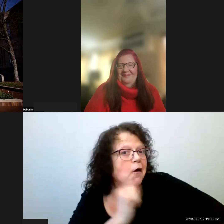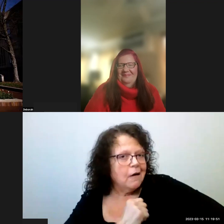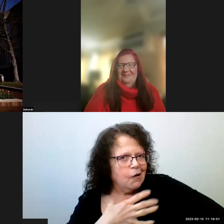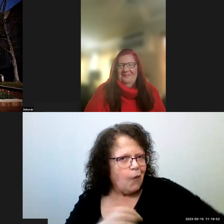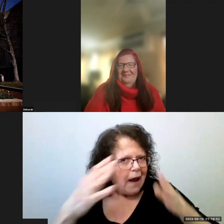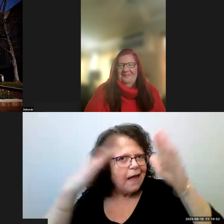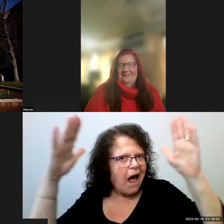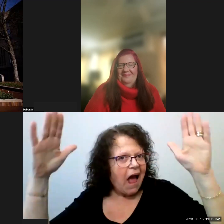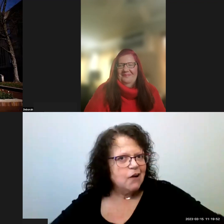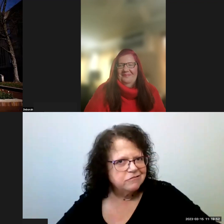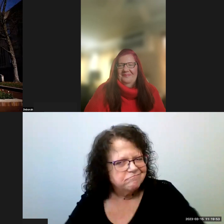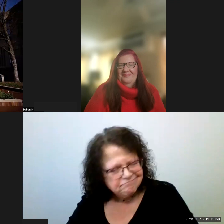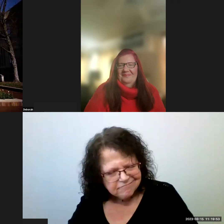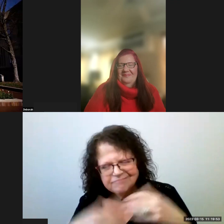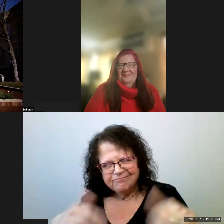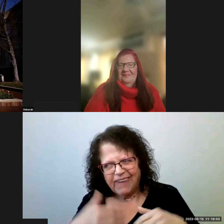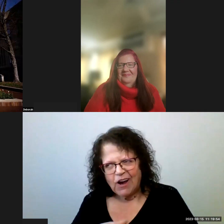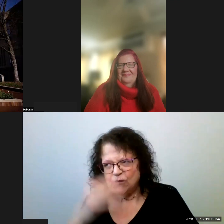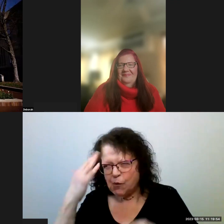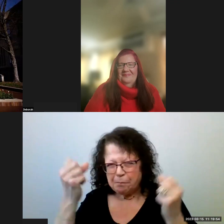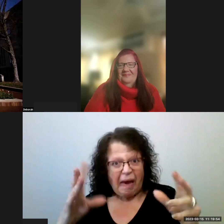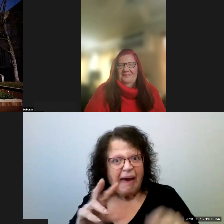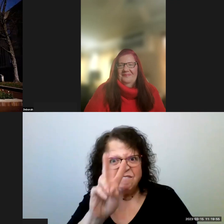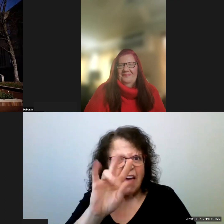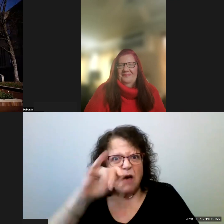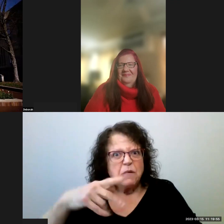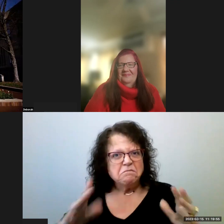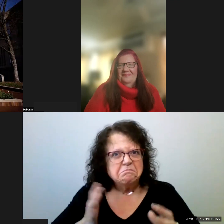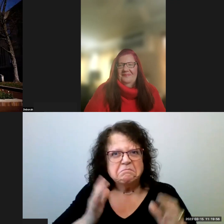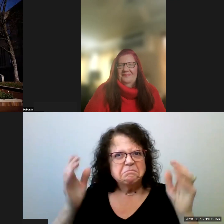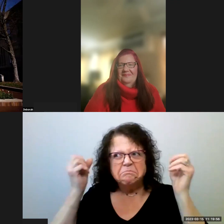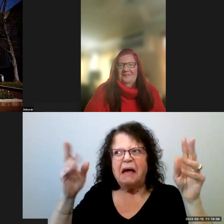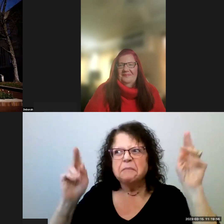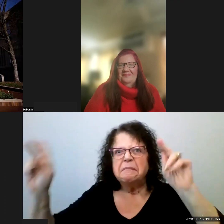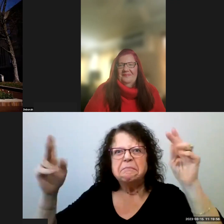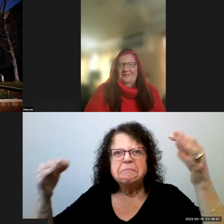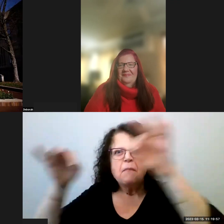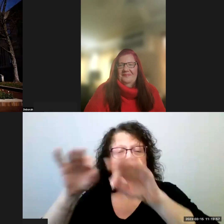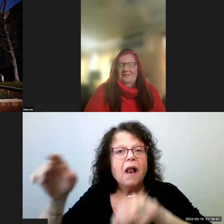out of all these VIPs there, it was like I was the one. I was the person they did the